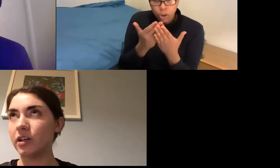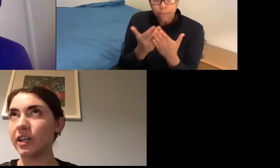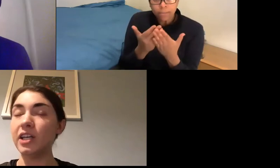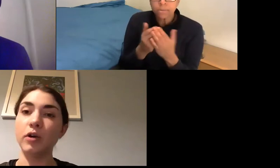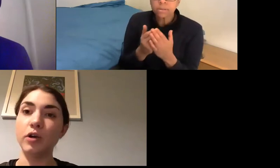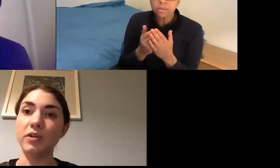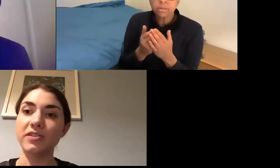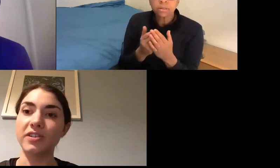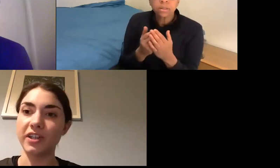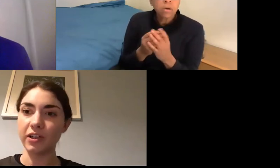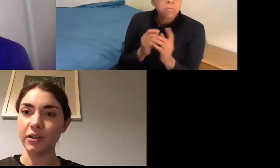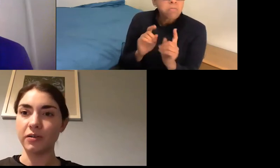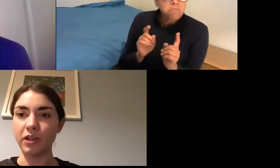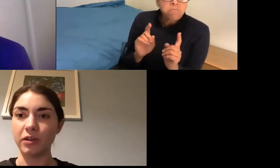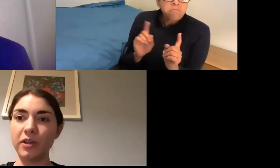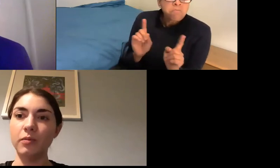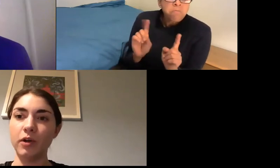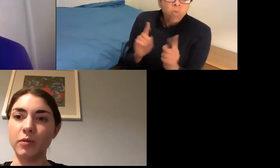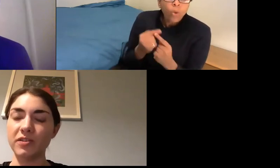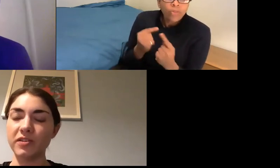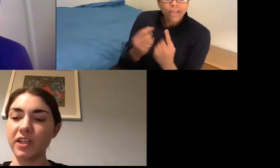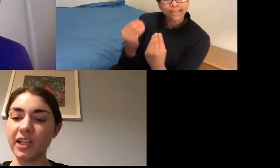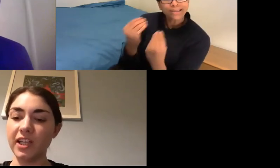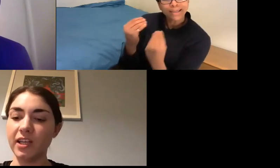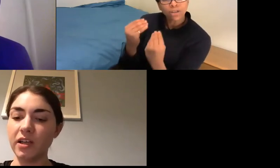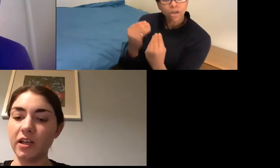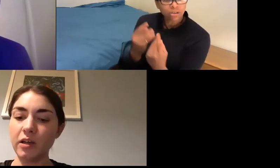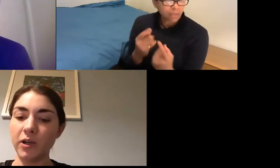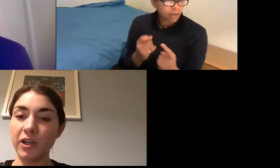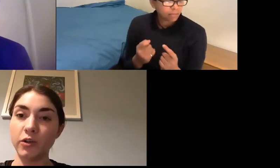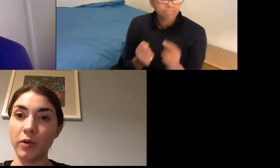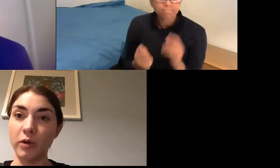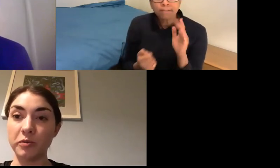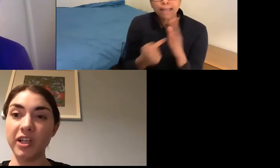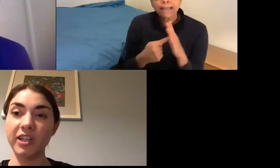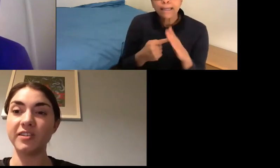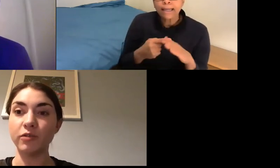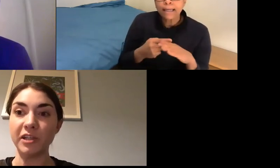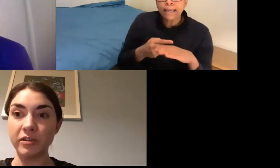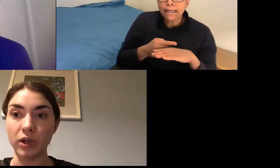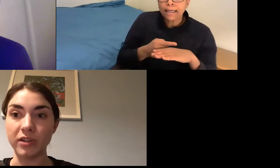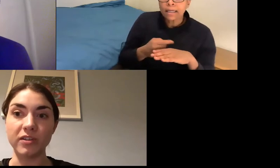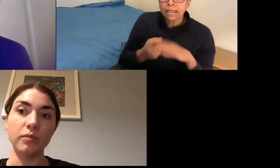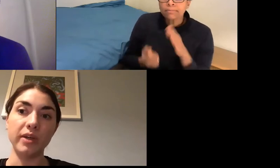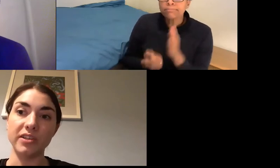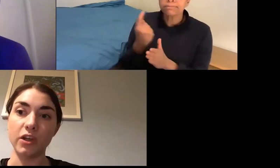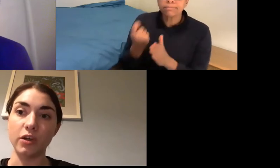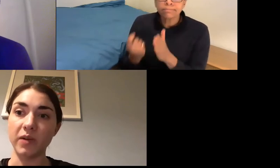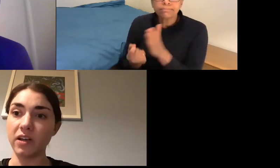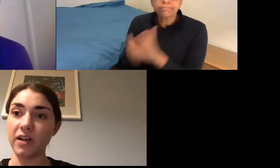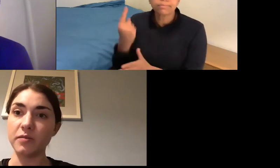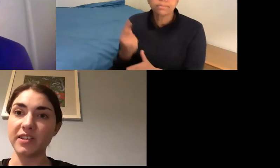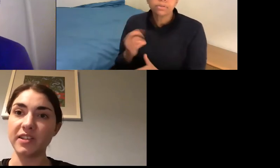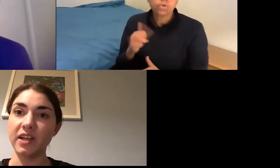key moments and include the, you know, key moments, key political moments, particularly so recent ones, MeToo, Black Lives Matter?